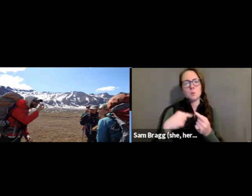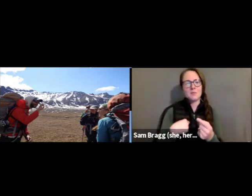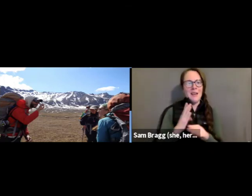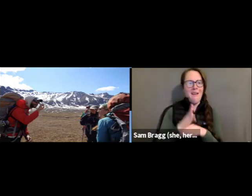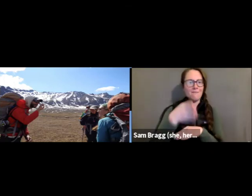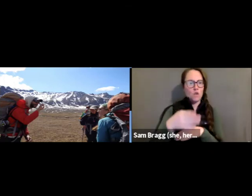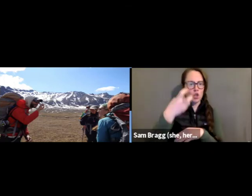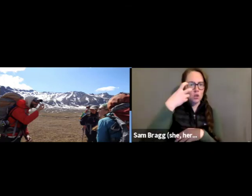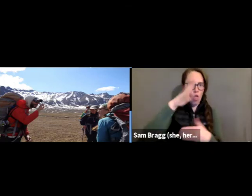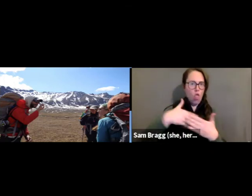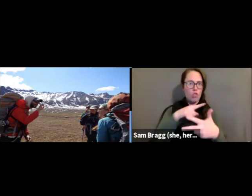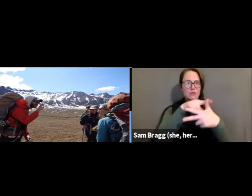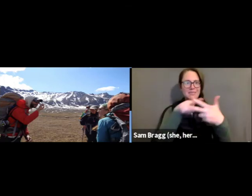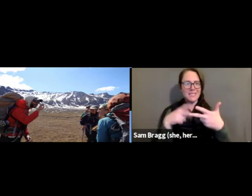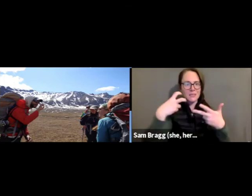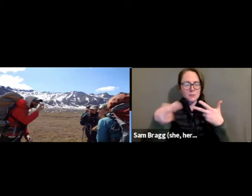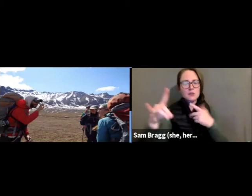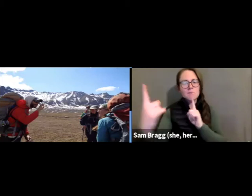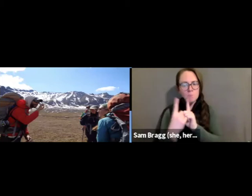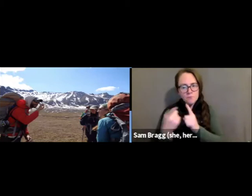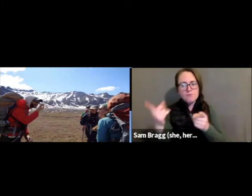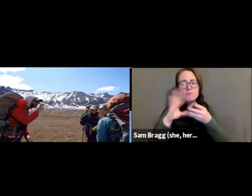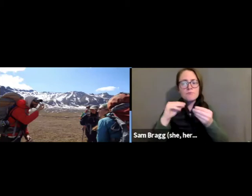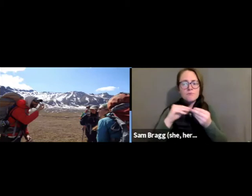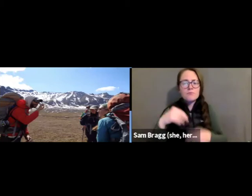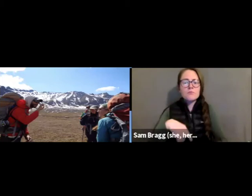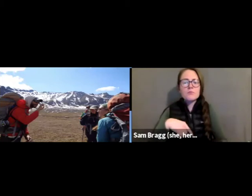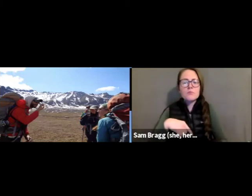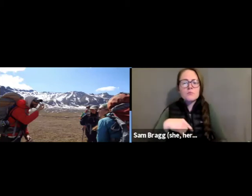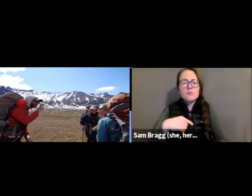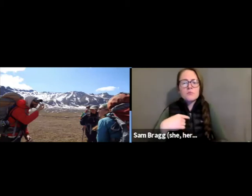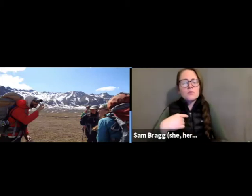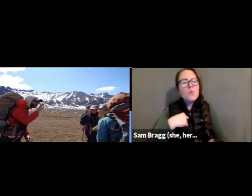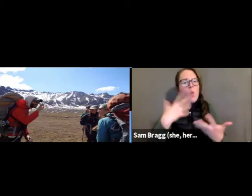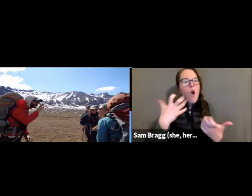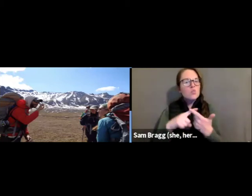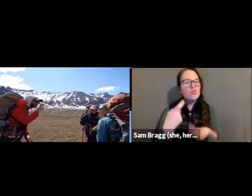One instructor did come up after me after all our expeditions and made the comments